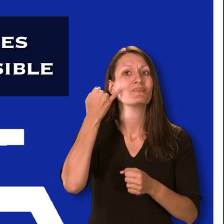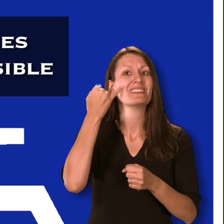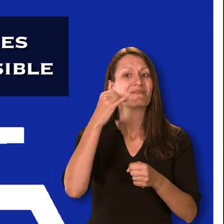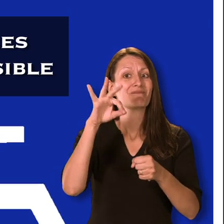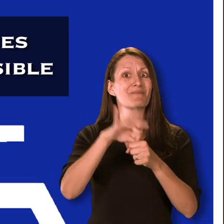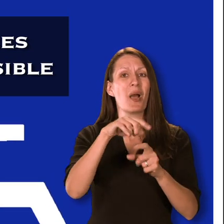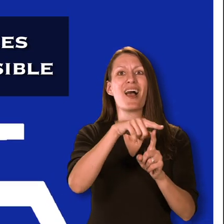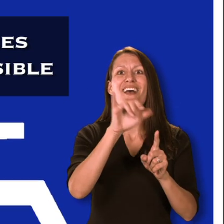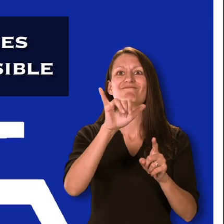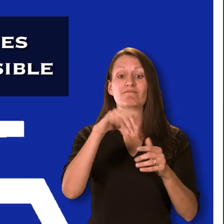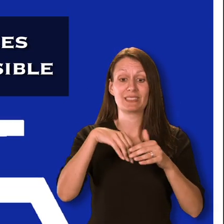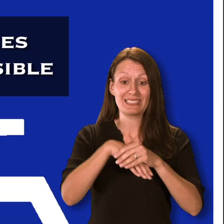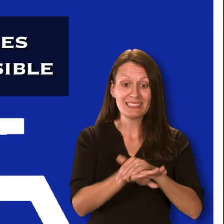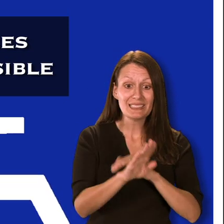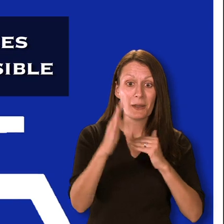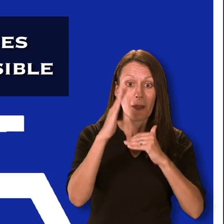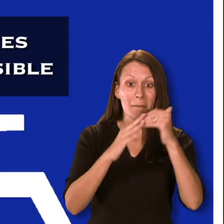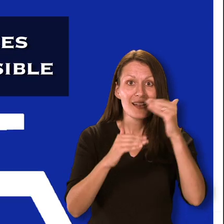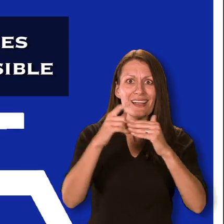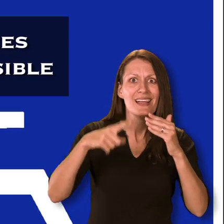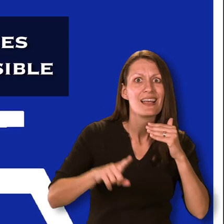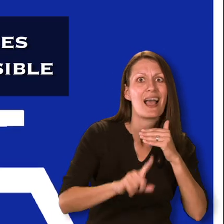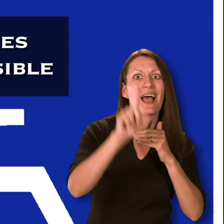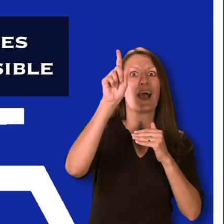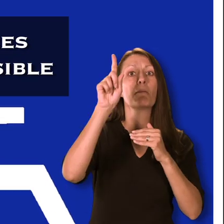If a polling place is on an upper level of the building,